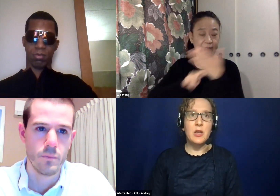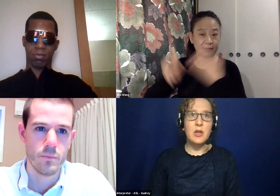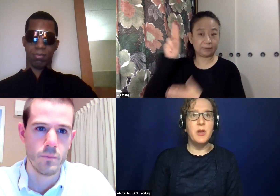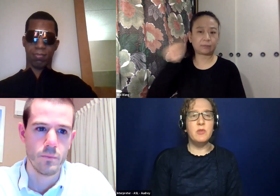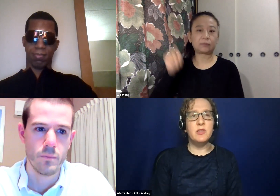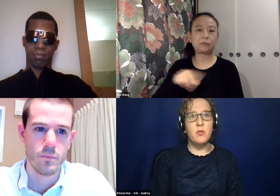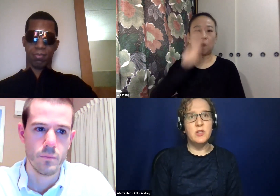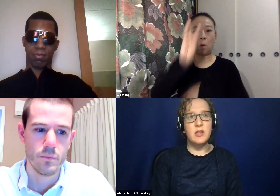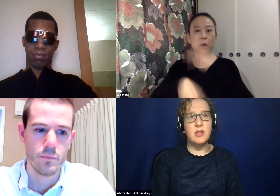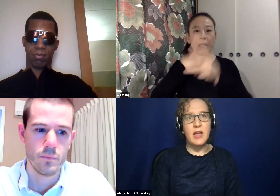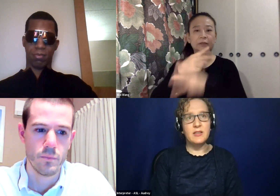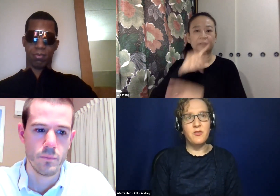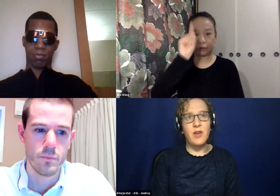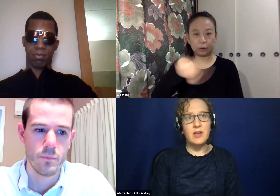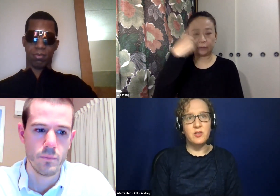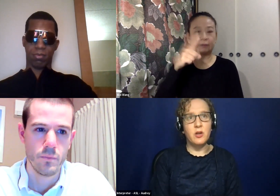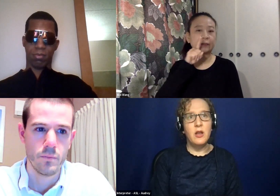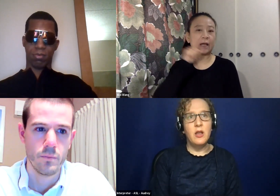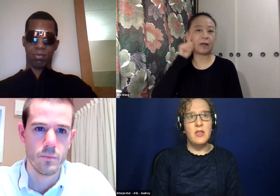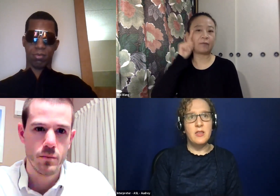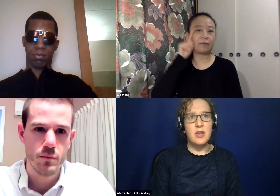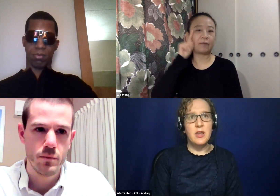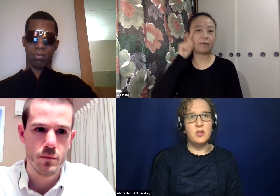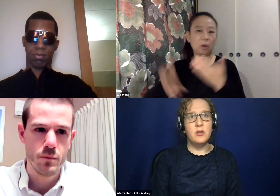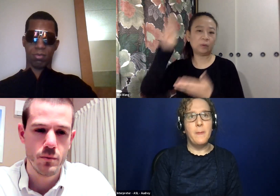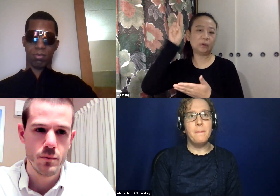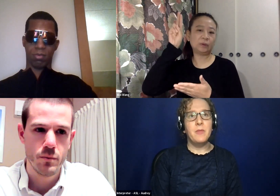Language, but it was a language that I could access faster than English.